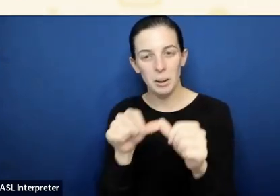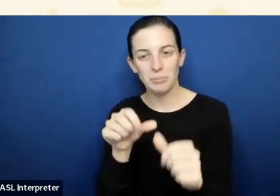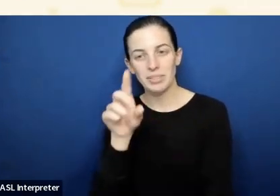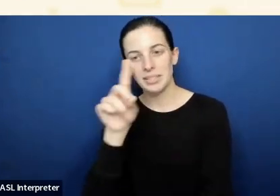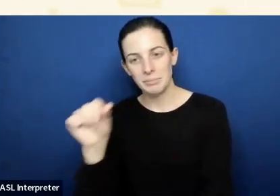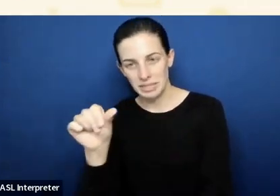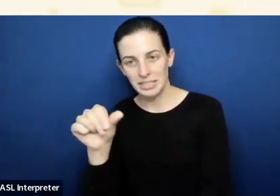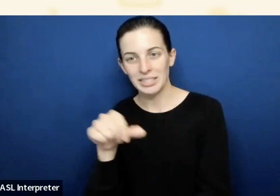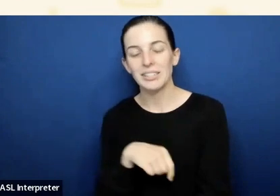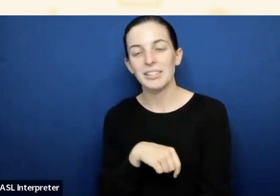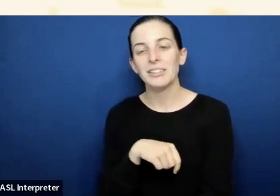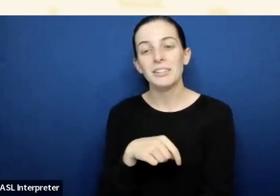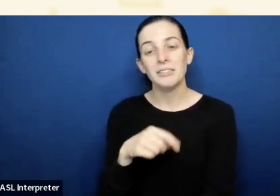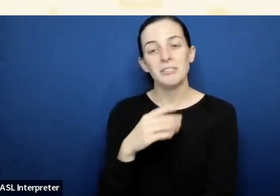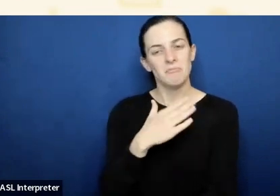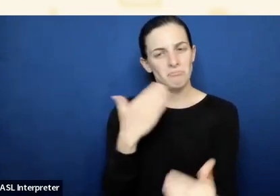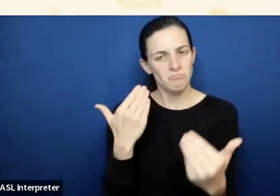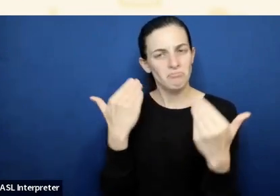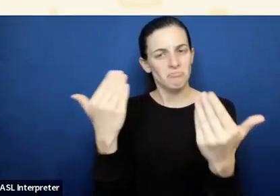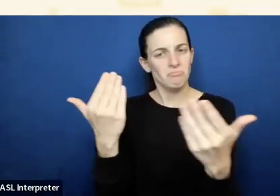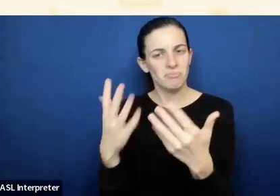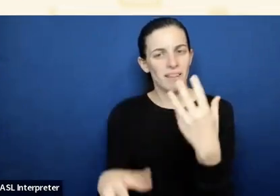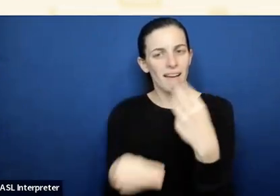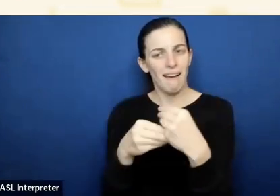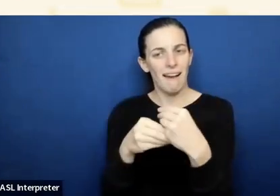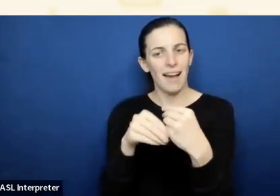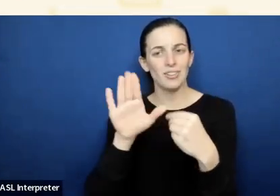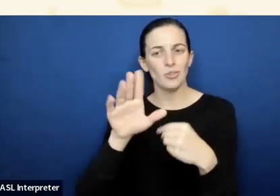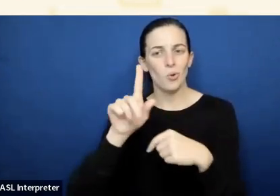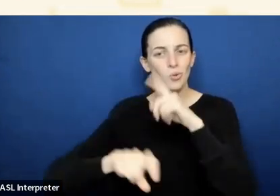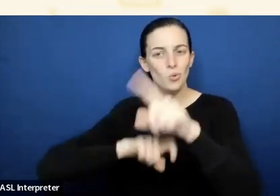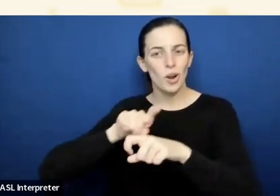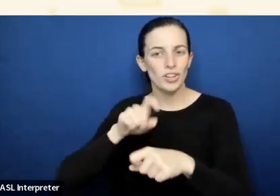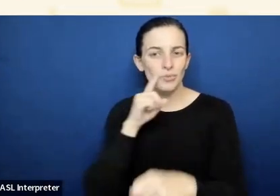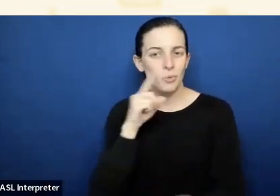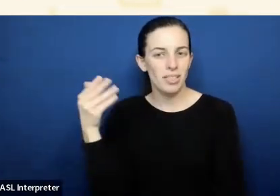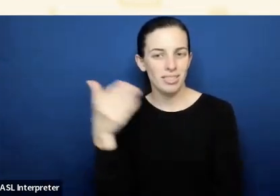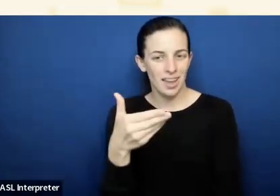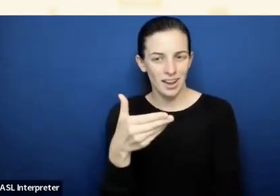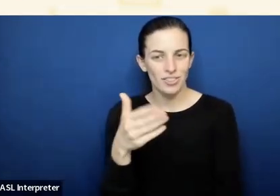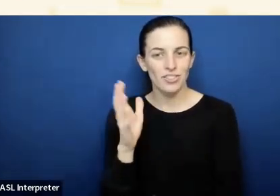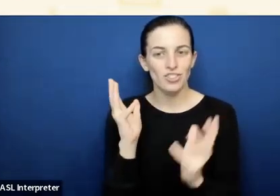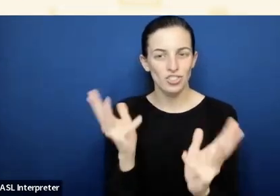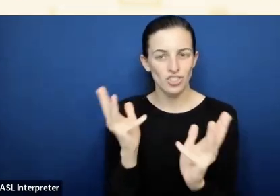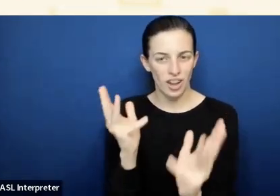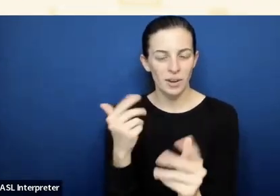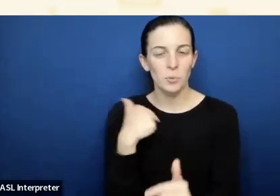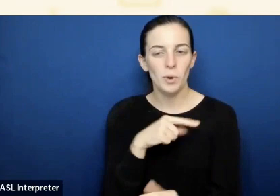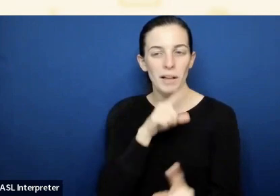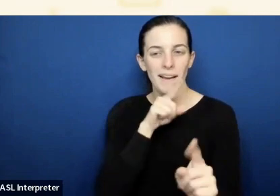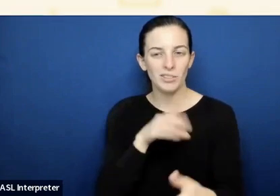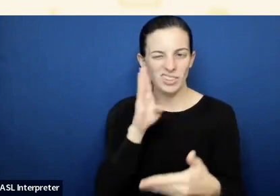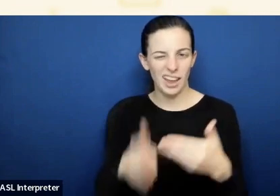Please feel free to add your questions in the Zoom Q&A session and we will answer them at the end of this session.